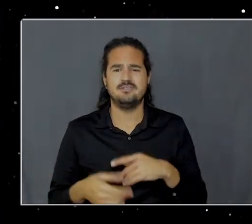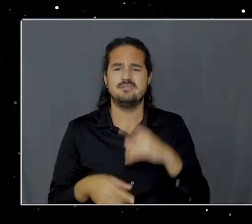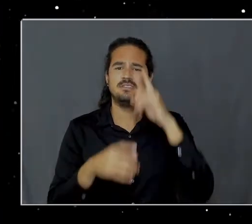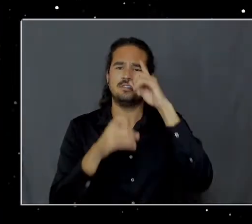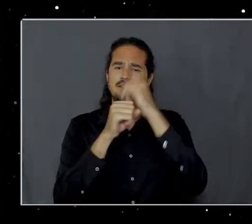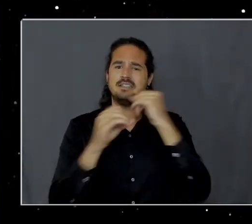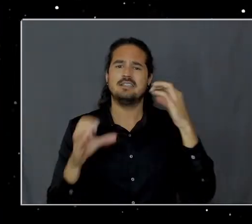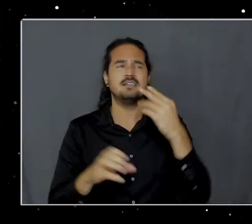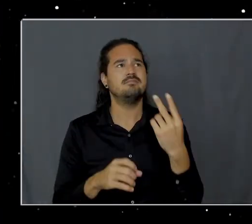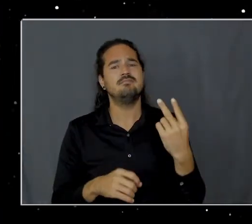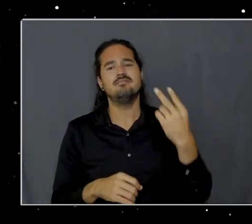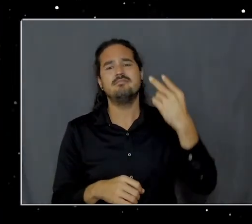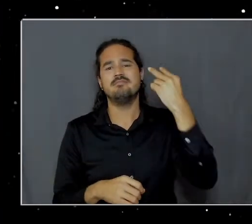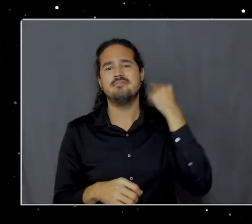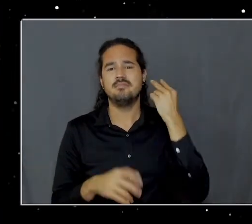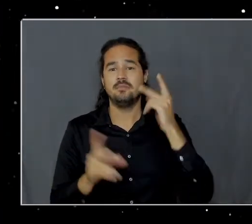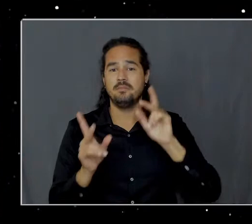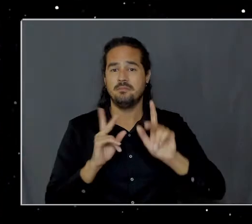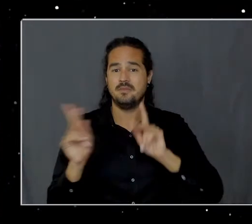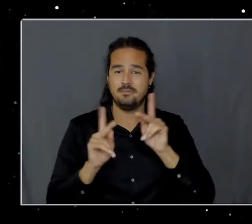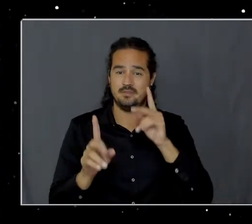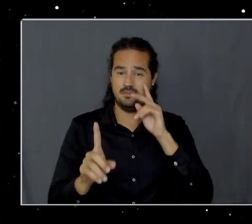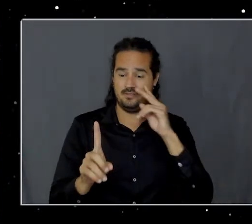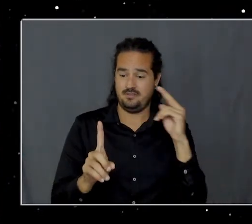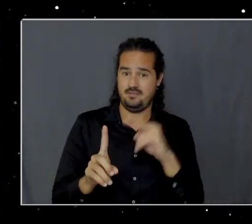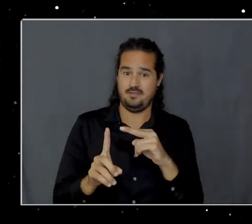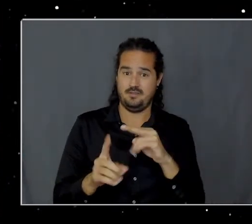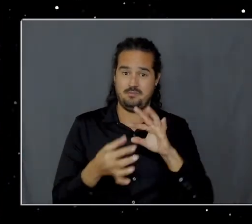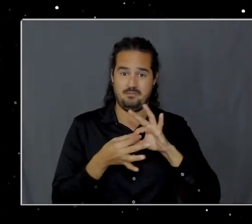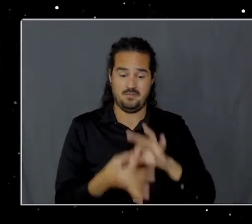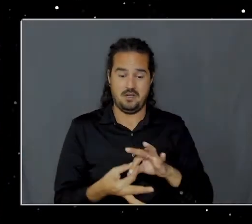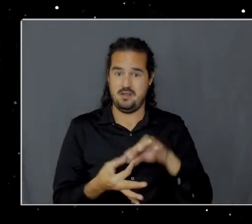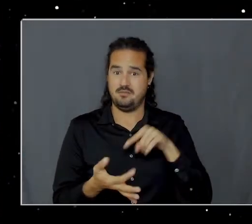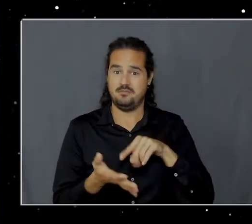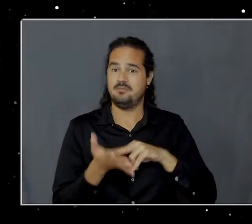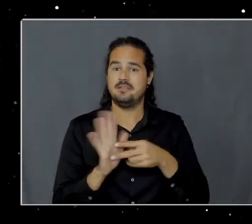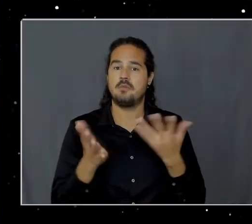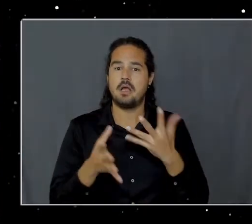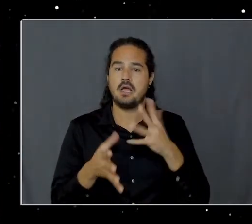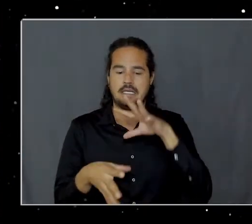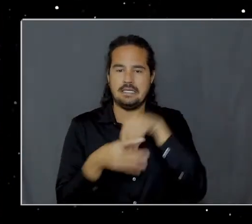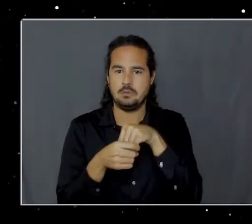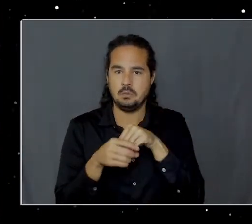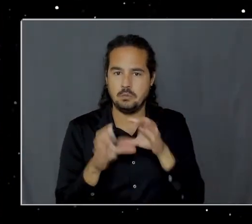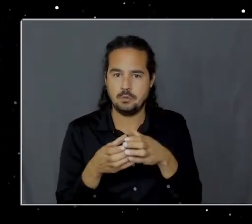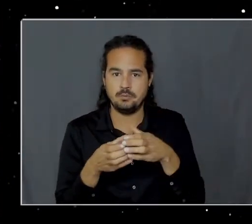I THINK, HISTORICALLY, HUMANS HAVE REALLY RELATED TO BELONGING AS AN EXPERIENCE OF INGROUP,